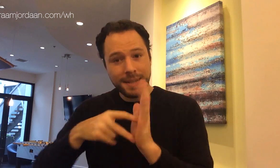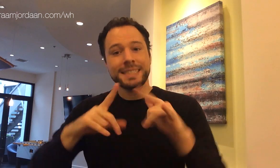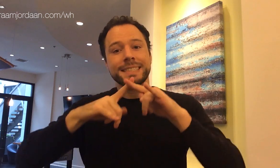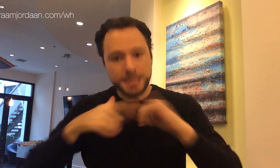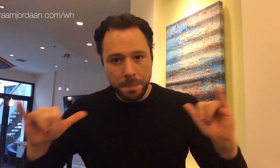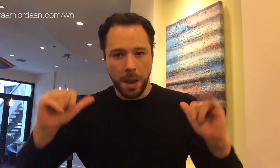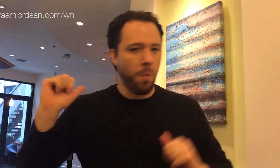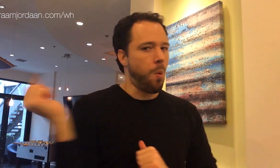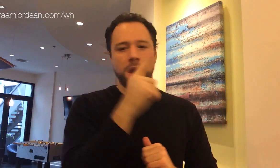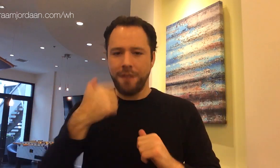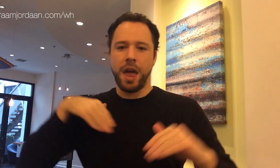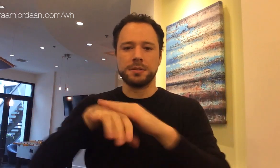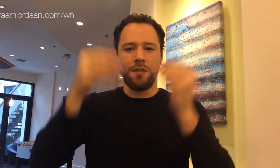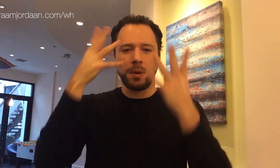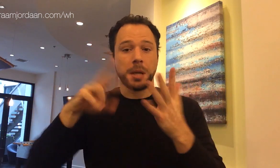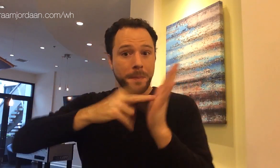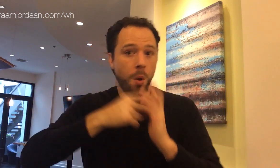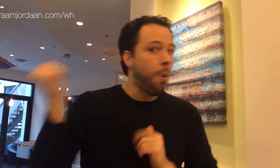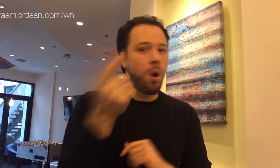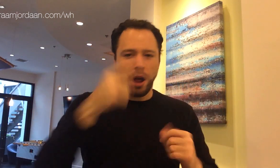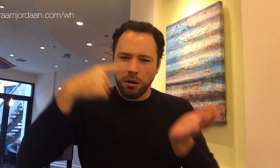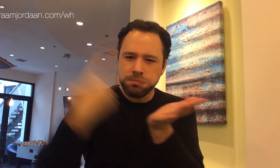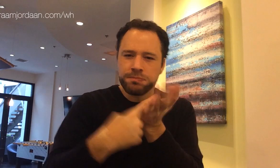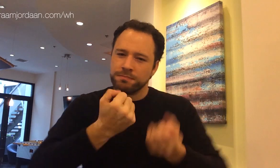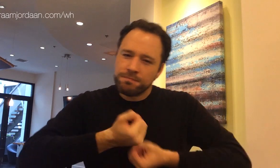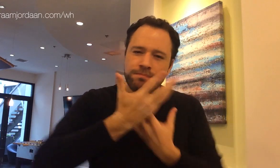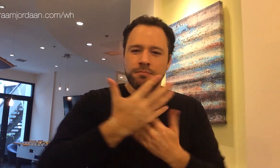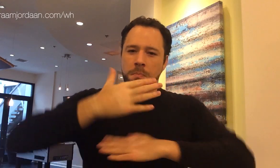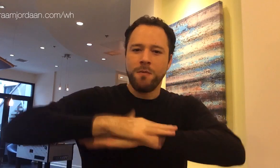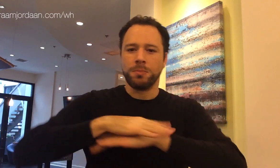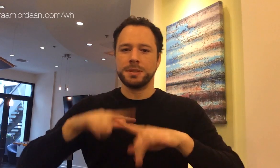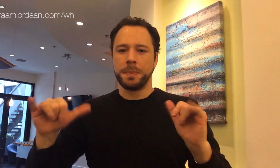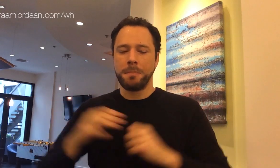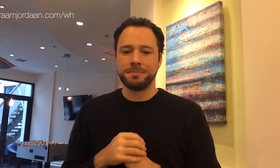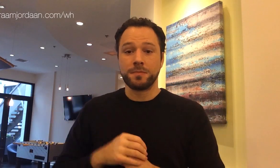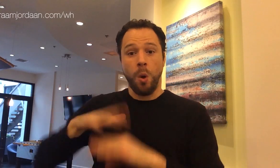Equal access means getting access at the same time for everyone. It means everyone is able to engage in discussions and express our opinions on a platform at the same time.